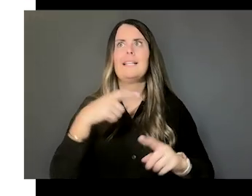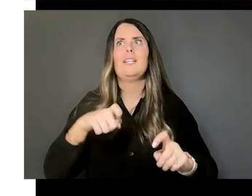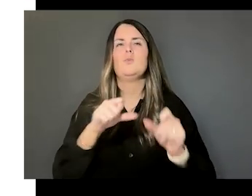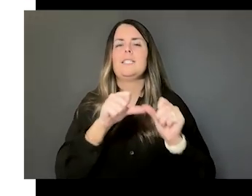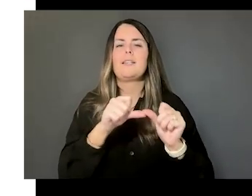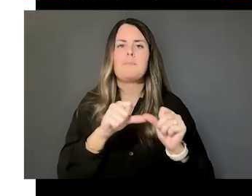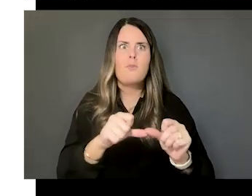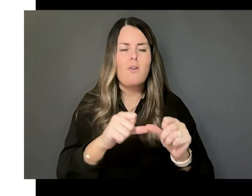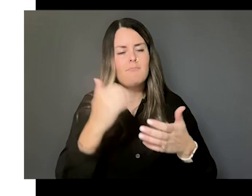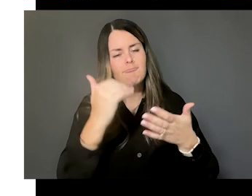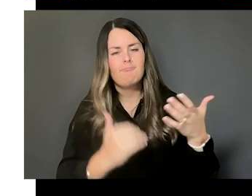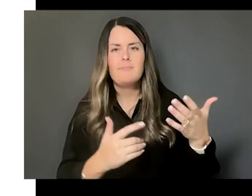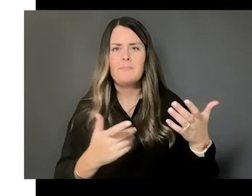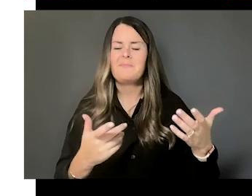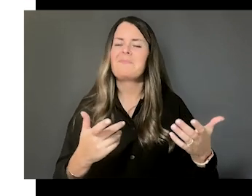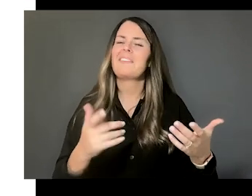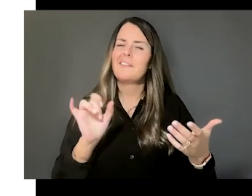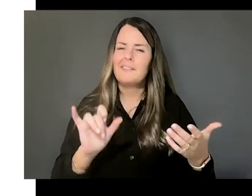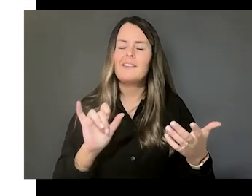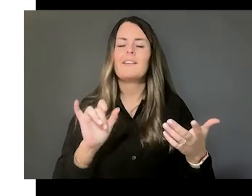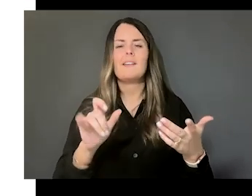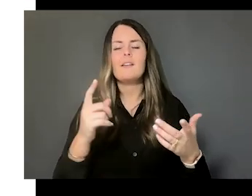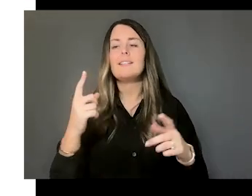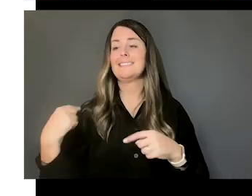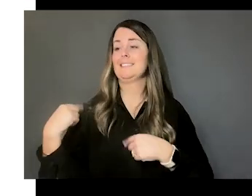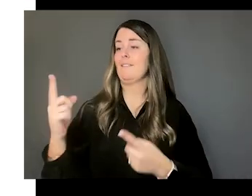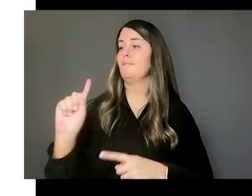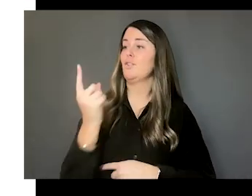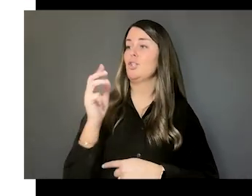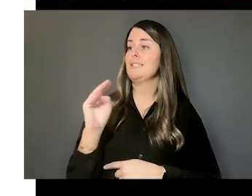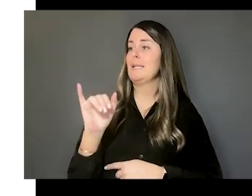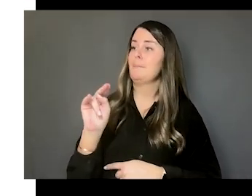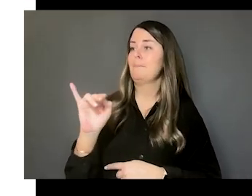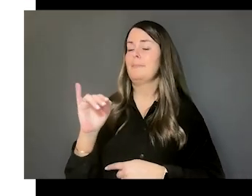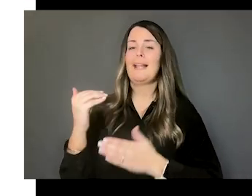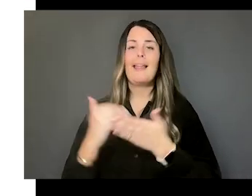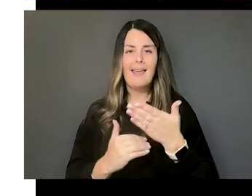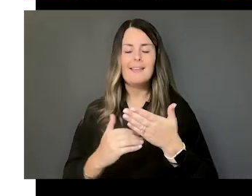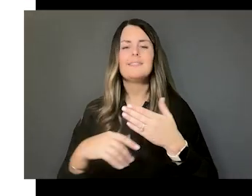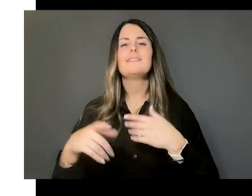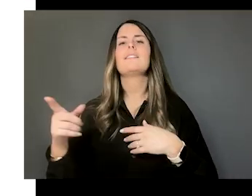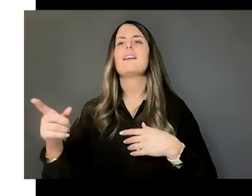So since our first mini lesson lab, we held a three day lesson lab in the summer,